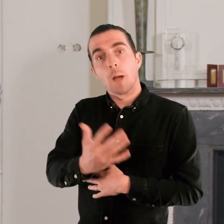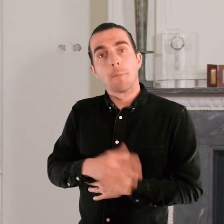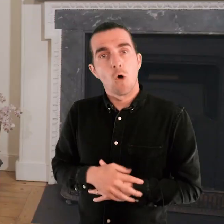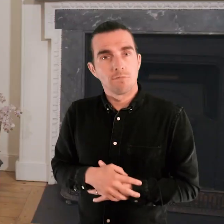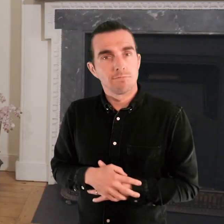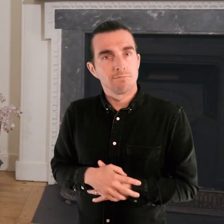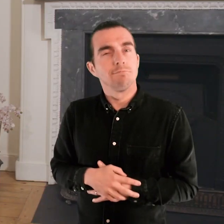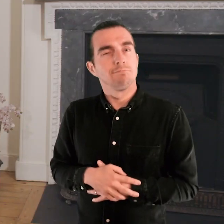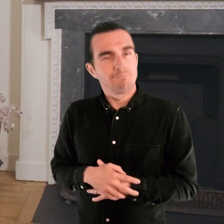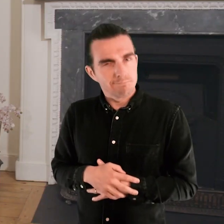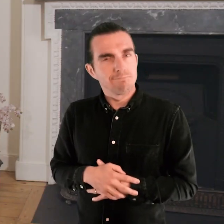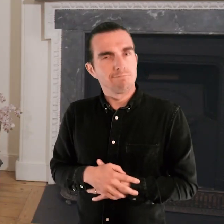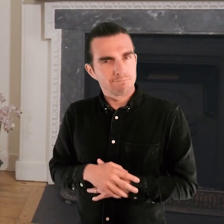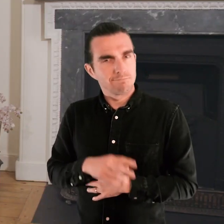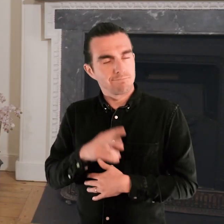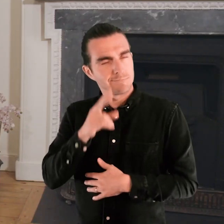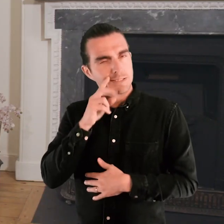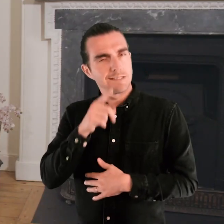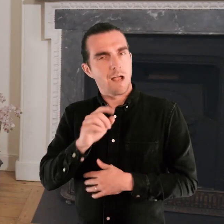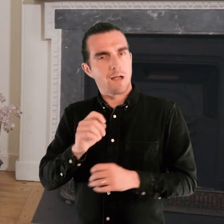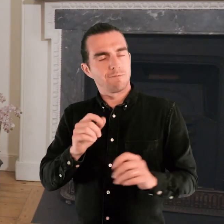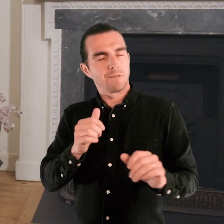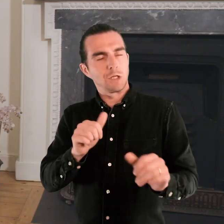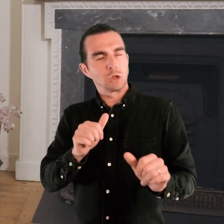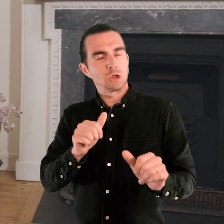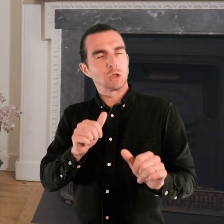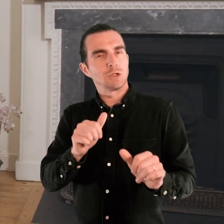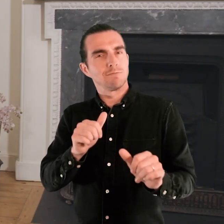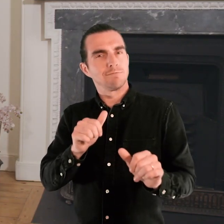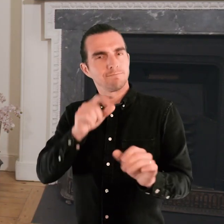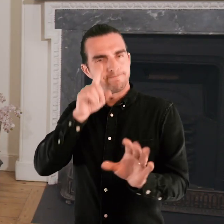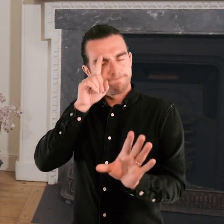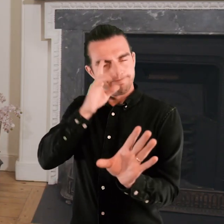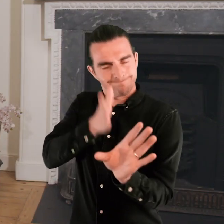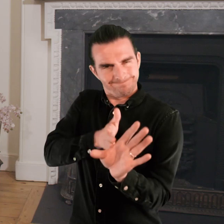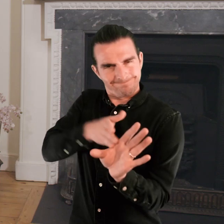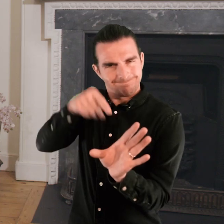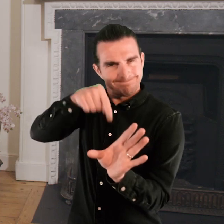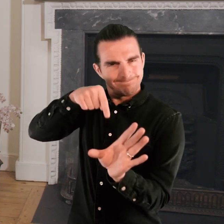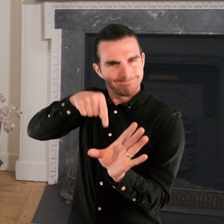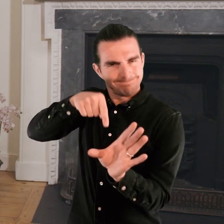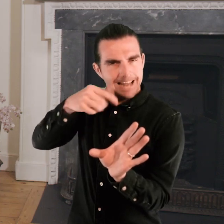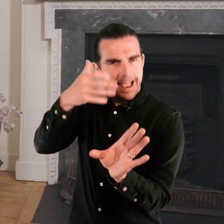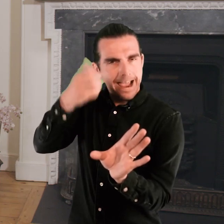And I think this is tapping into a kind of profound psychological truth here.